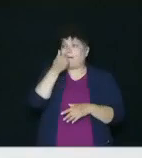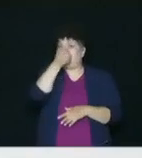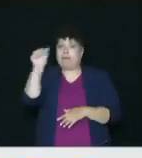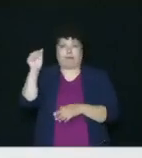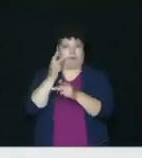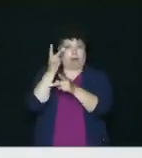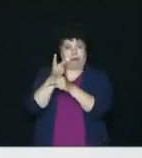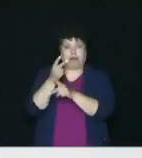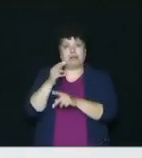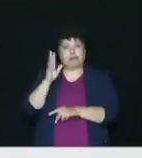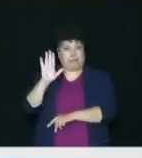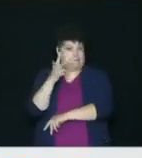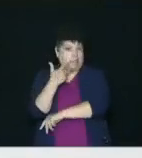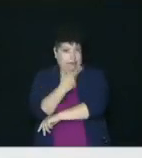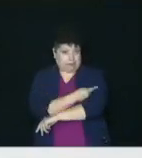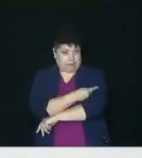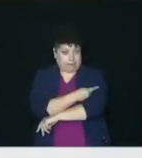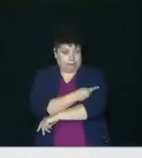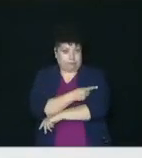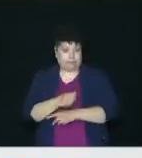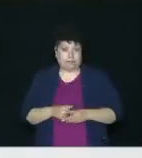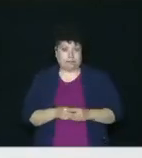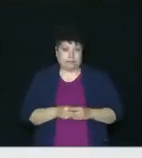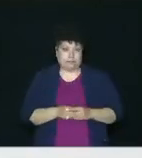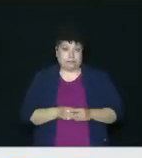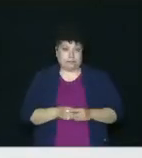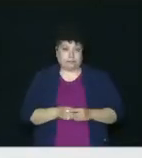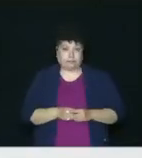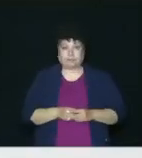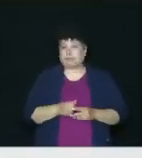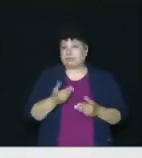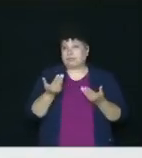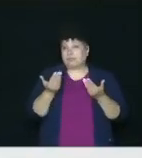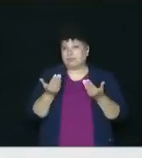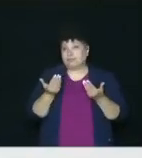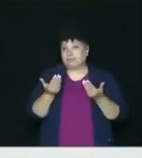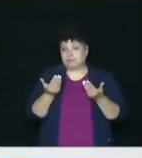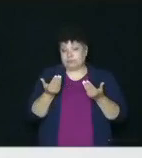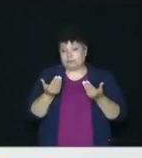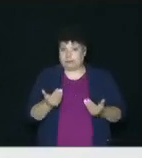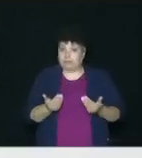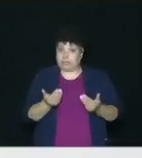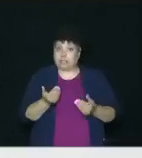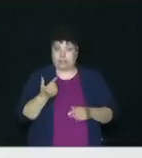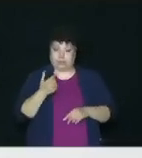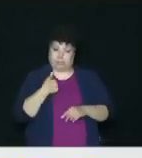YEARS OF AGE GET FOR OR AFTER